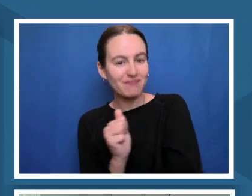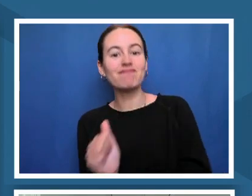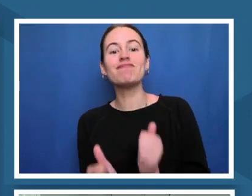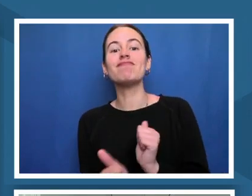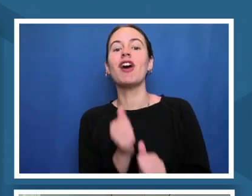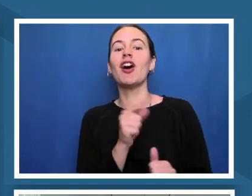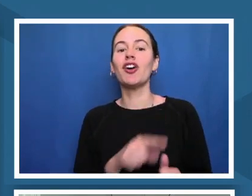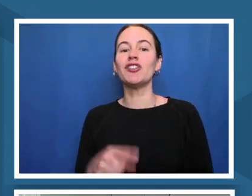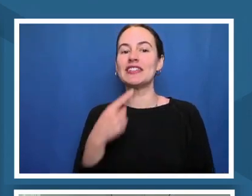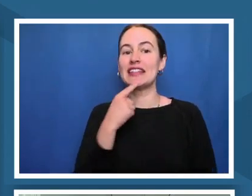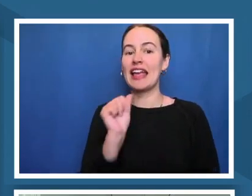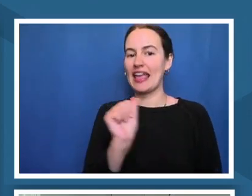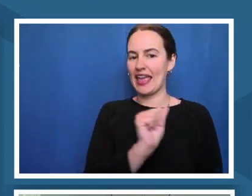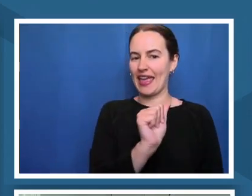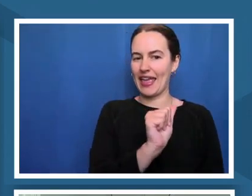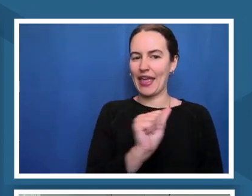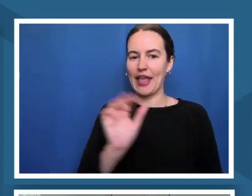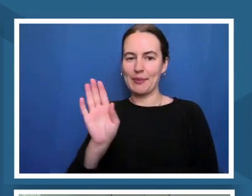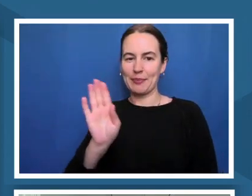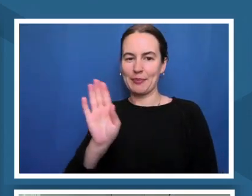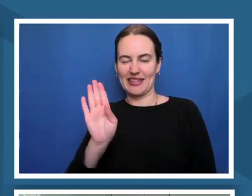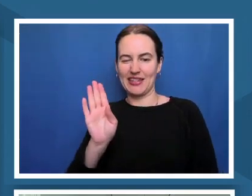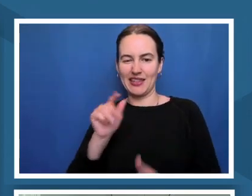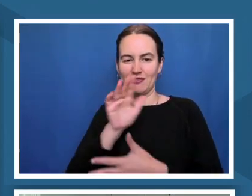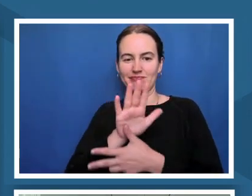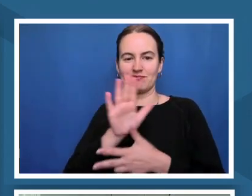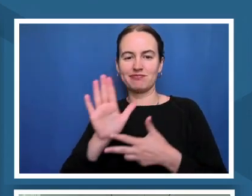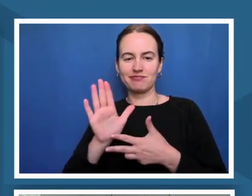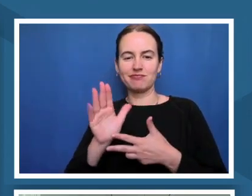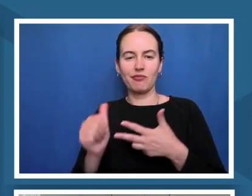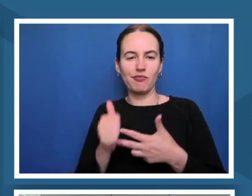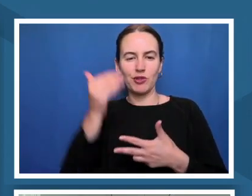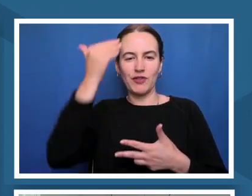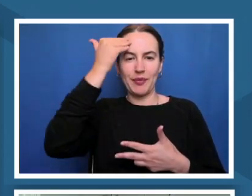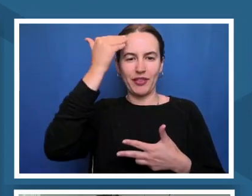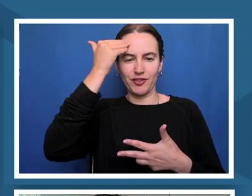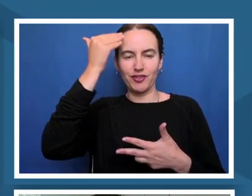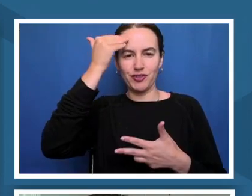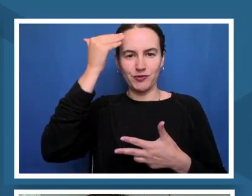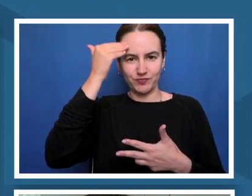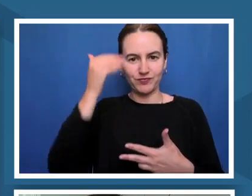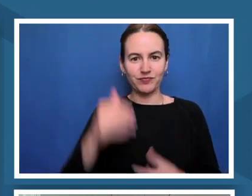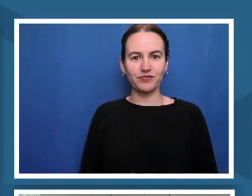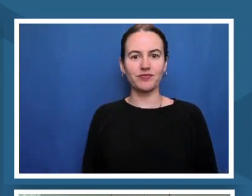a and b feel the most familiar